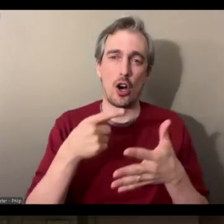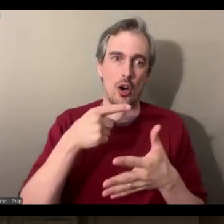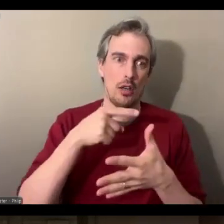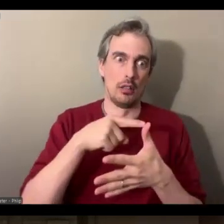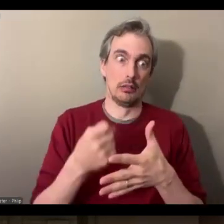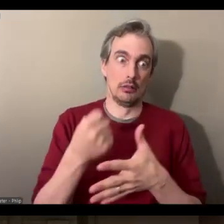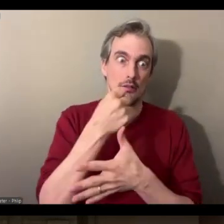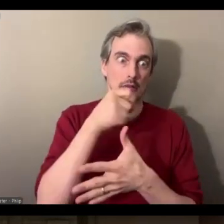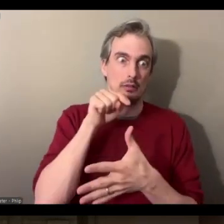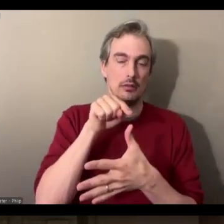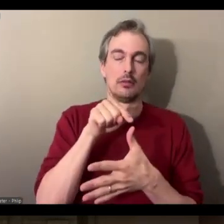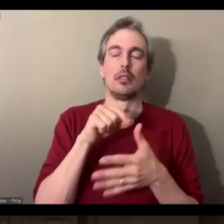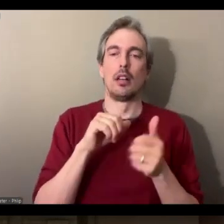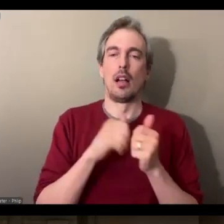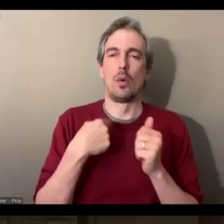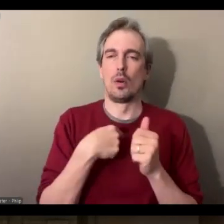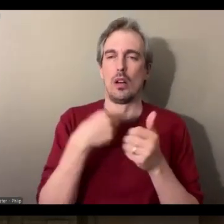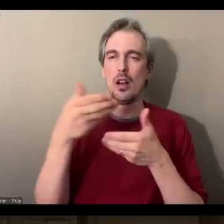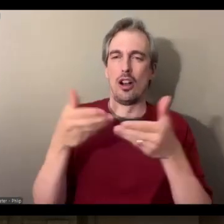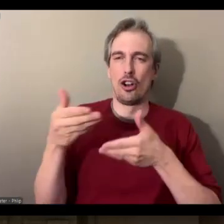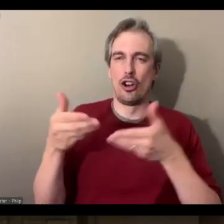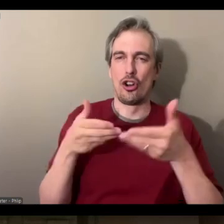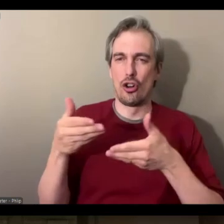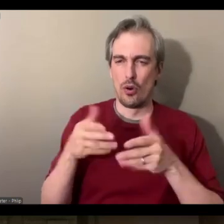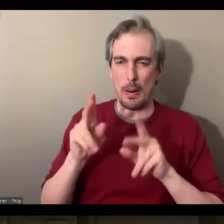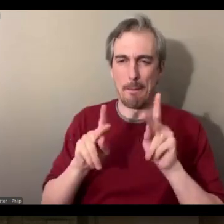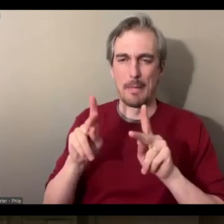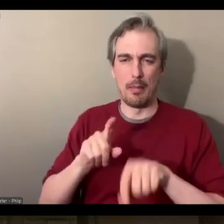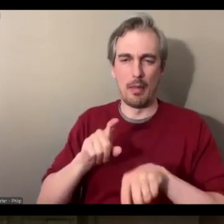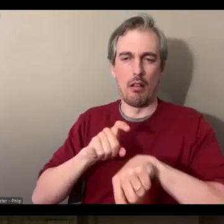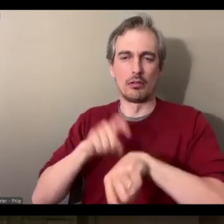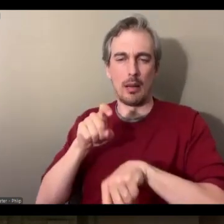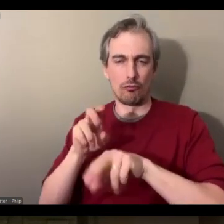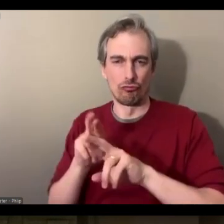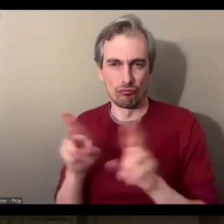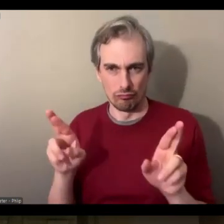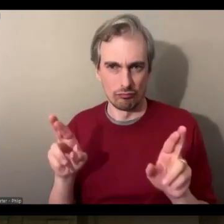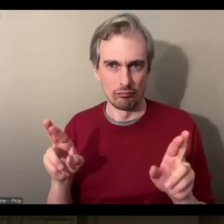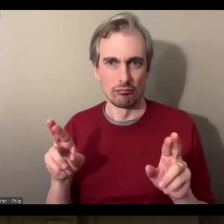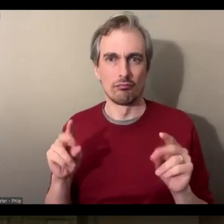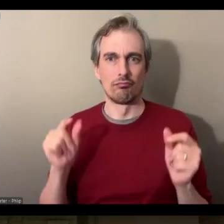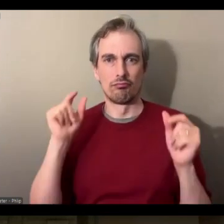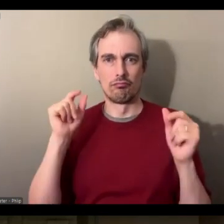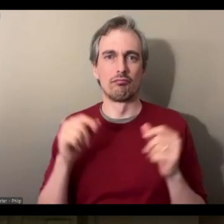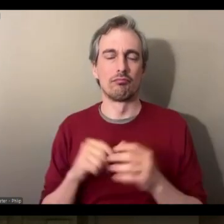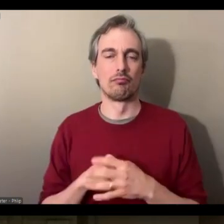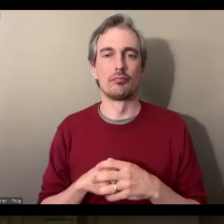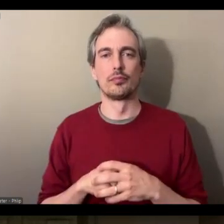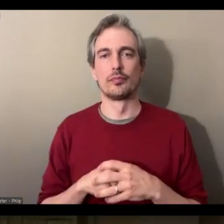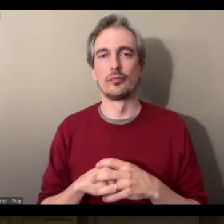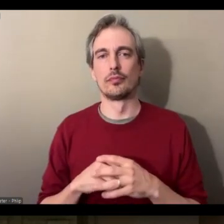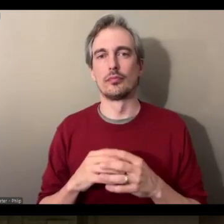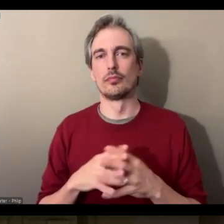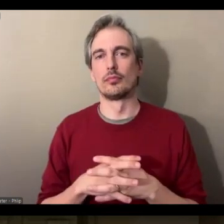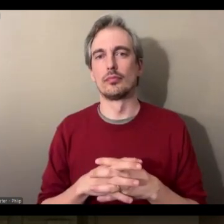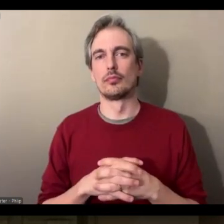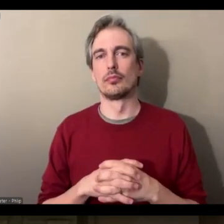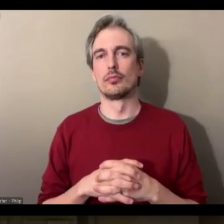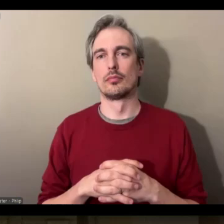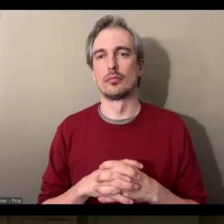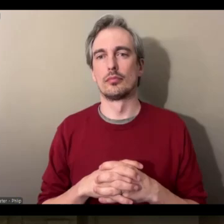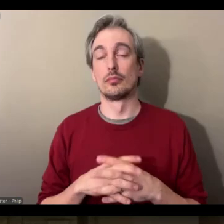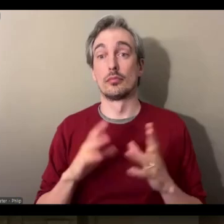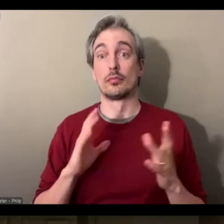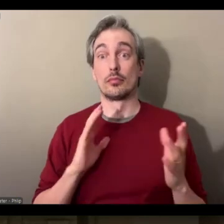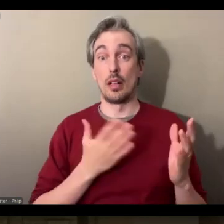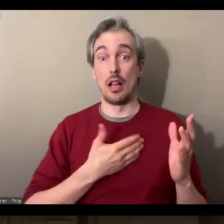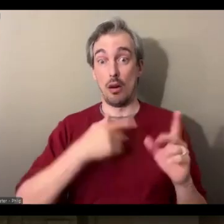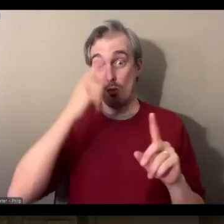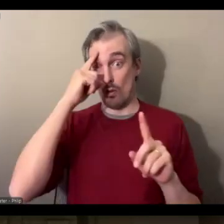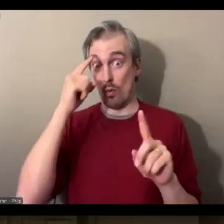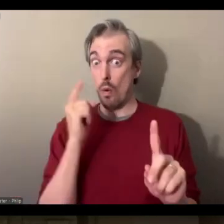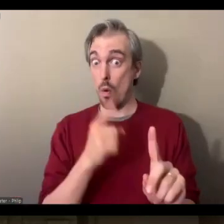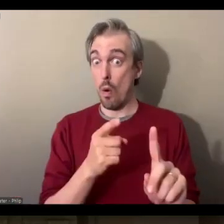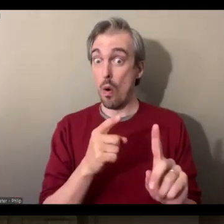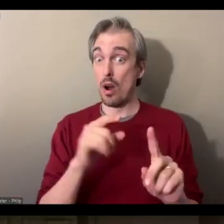nothing is missed, especially accessibility. So... Our goal at this point is: January 1, 2023. Kick